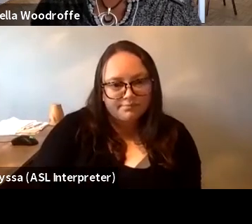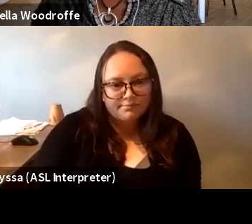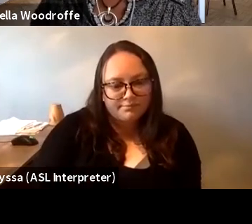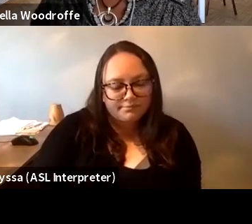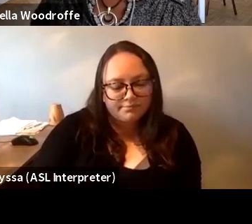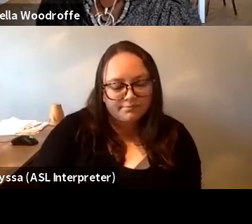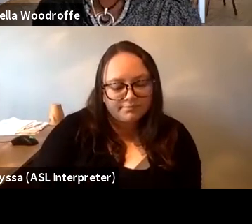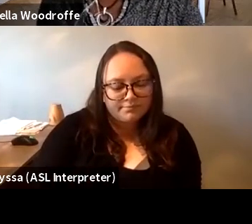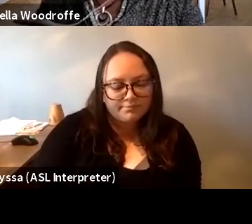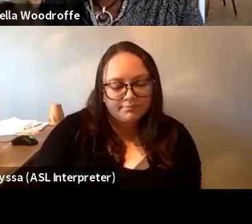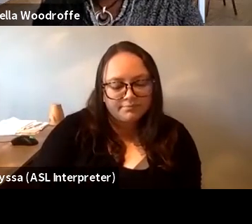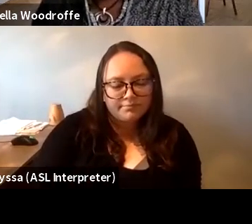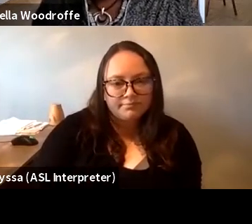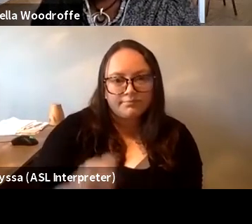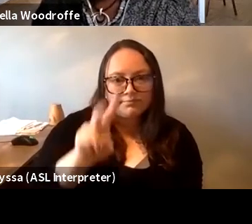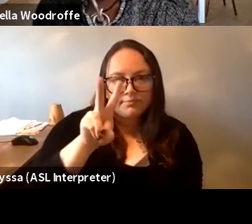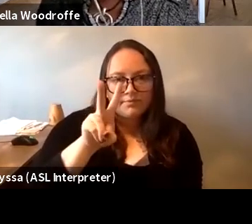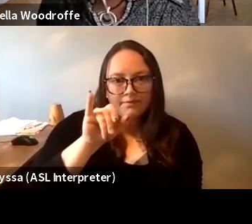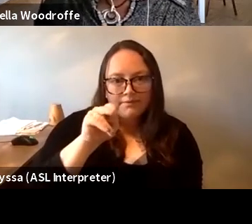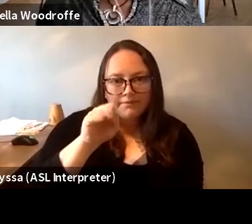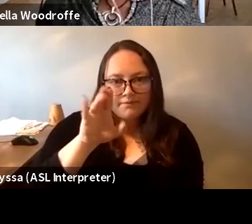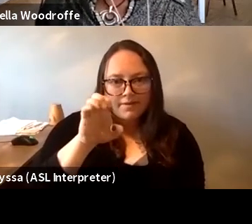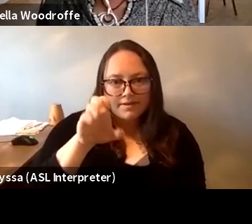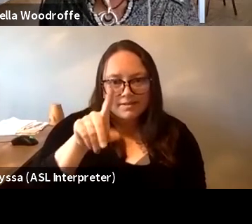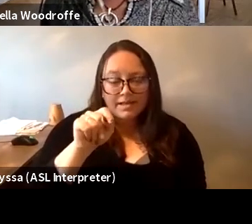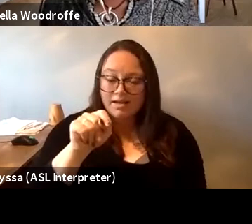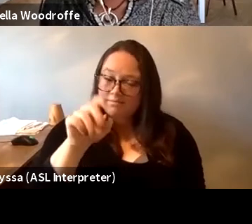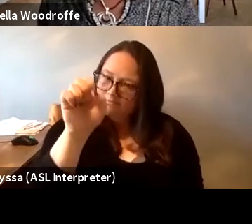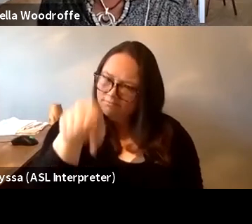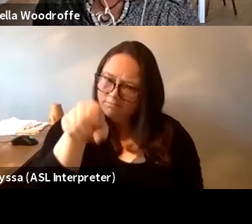That is 100% truth. Stella, I have to agree with you on that.